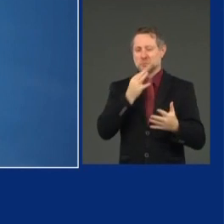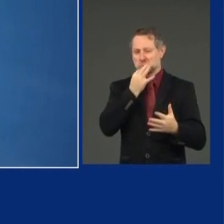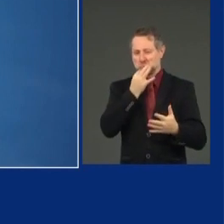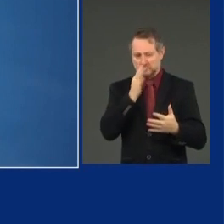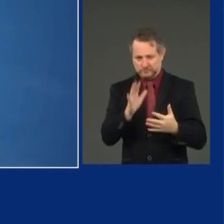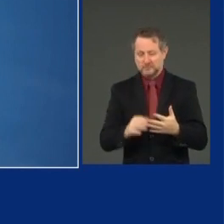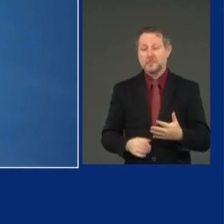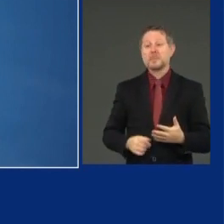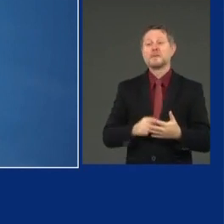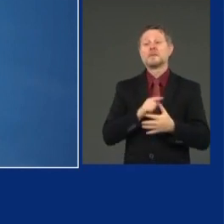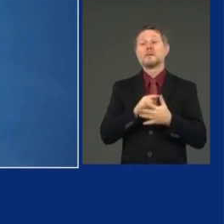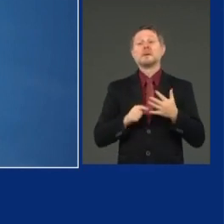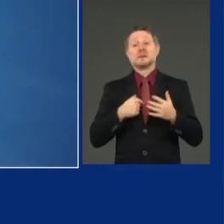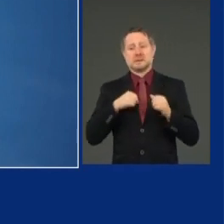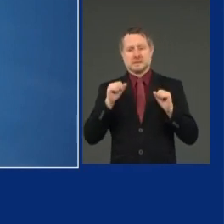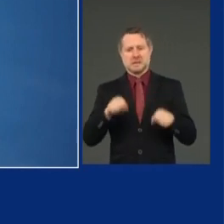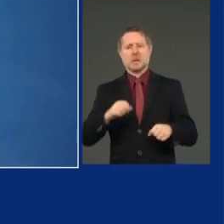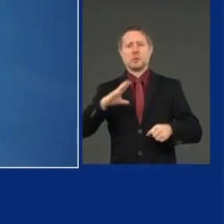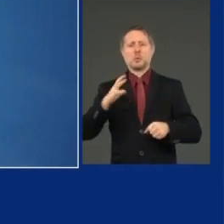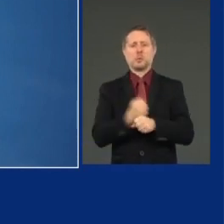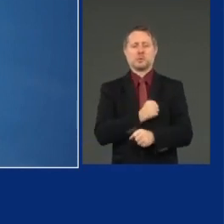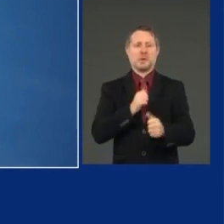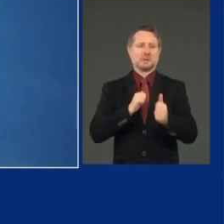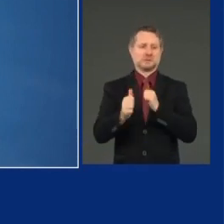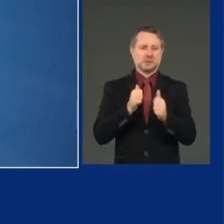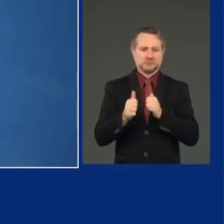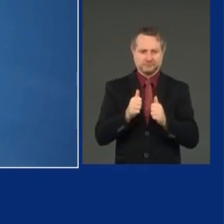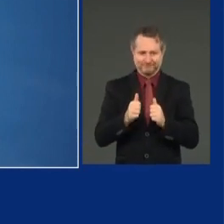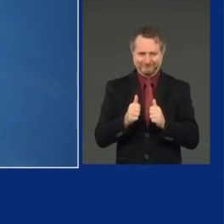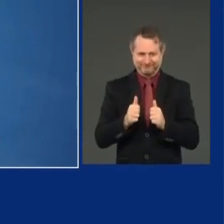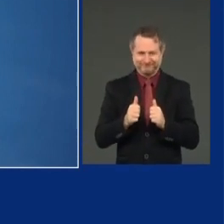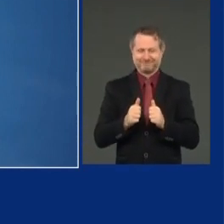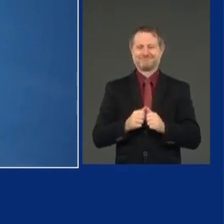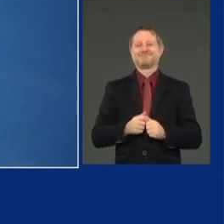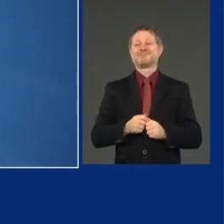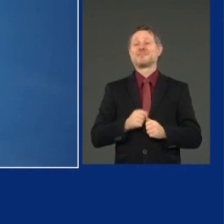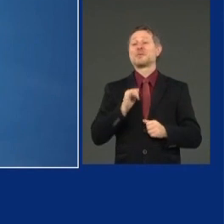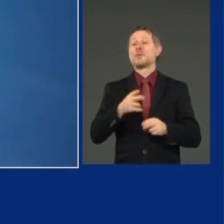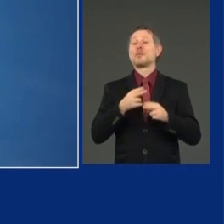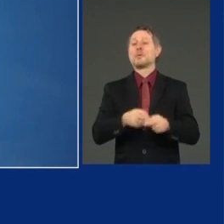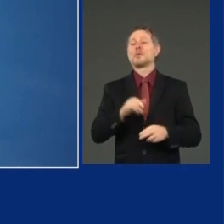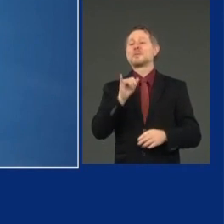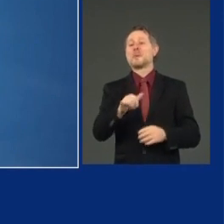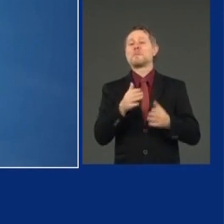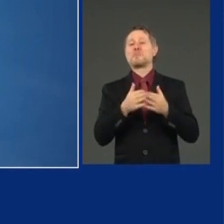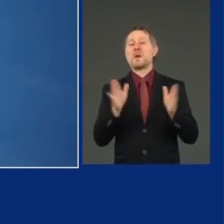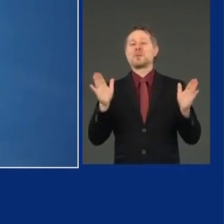CONTEST. AND THESE AD FINALISTS WHICH WE WILL BE SHOWING SHORTLY ARE IN